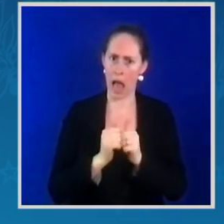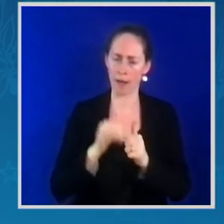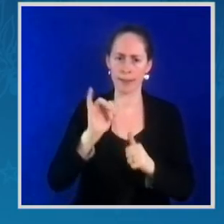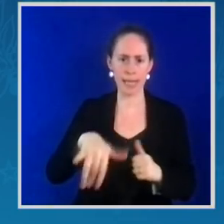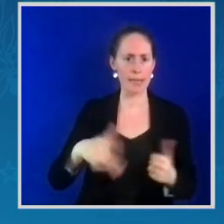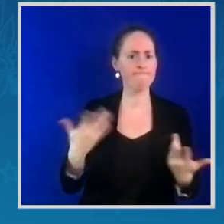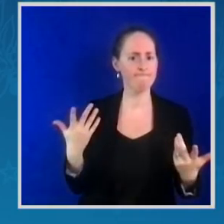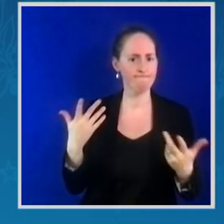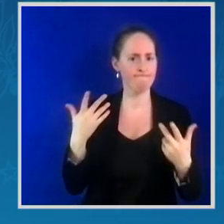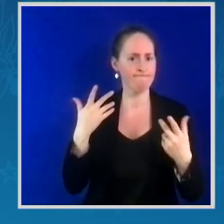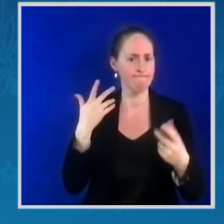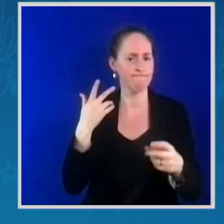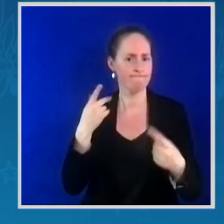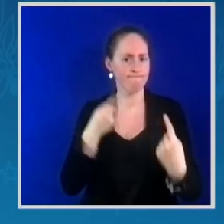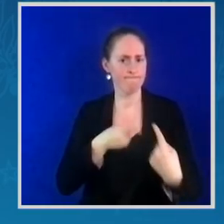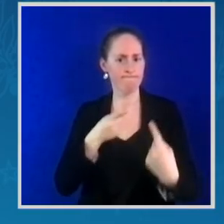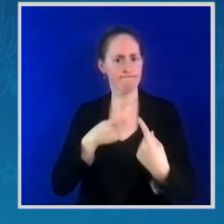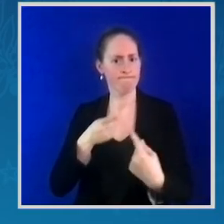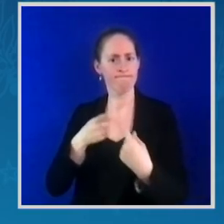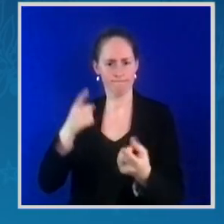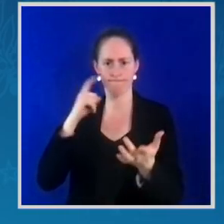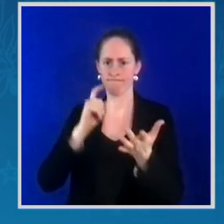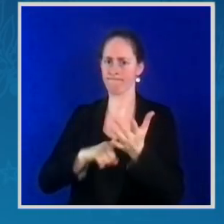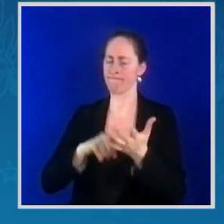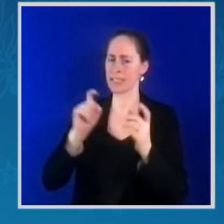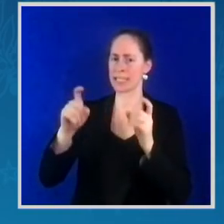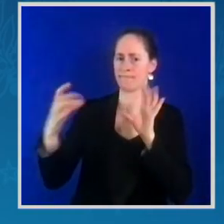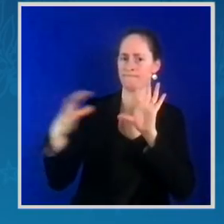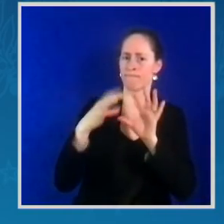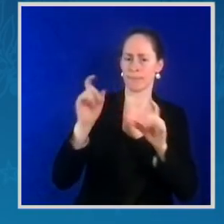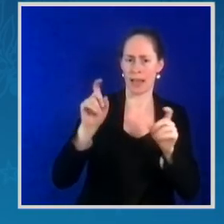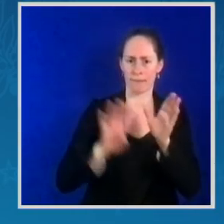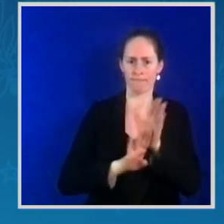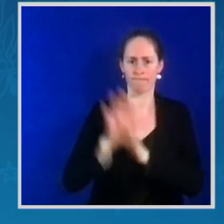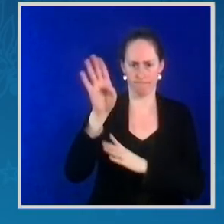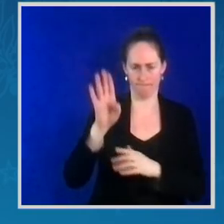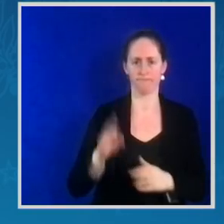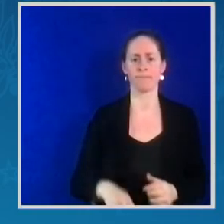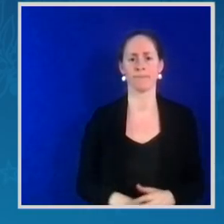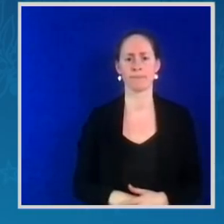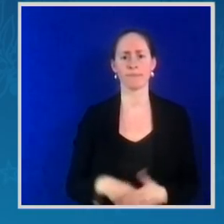to our CDFI's community banks, but it is an issue here as well.